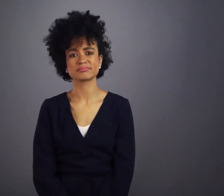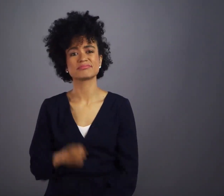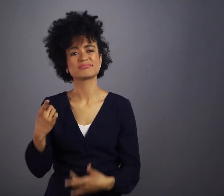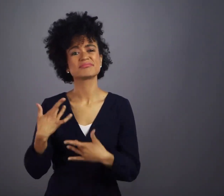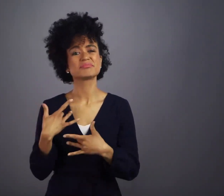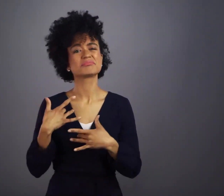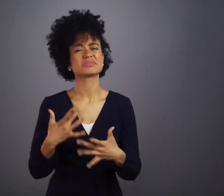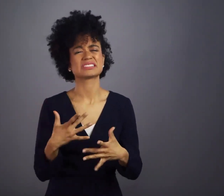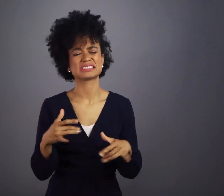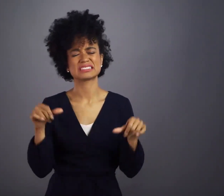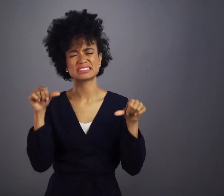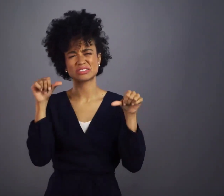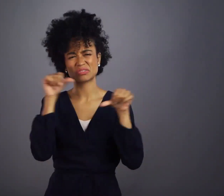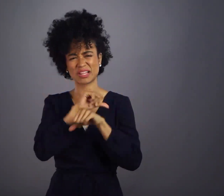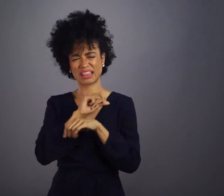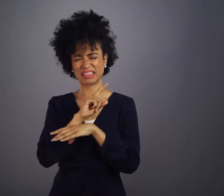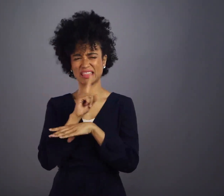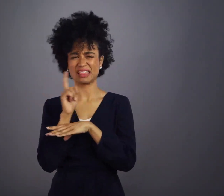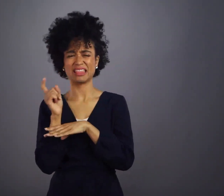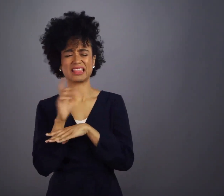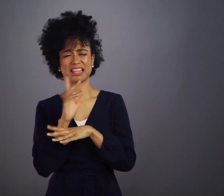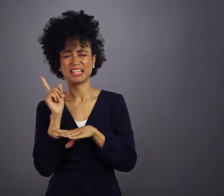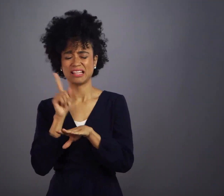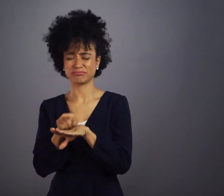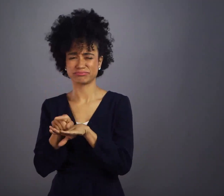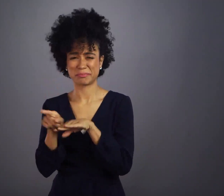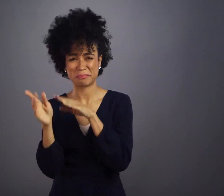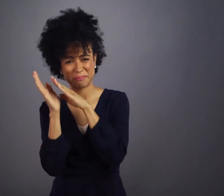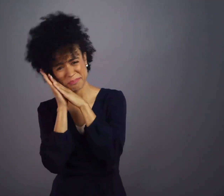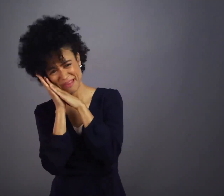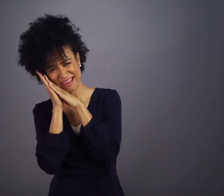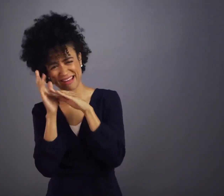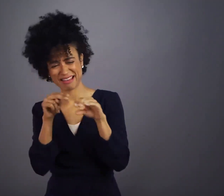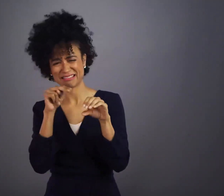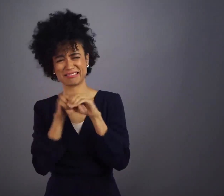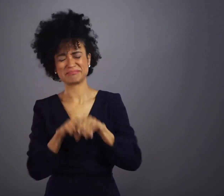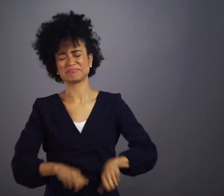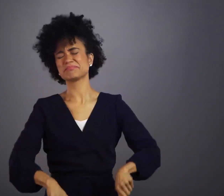He is the fellow who goes to bed so intoxicated he ought to sleep the clock around.